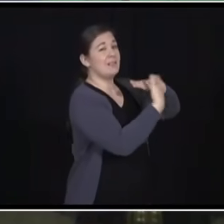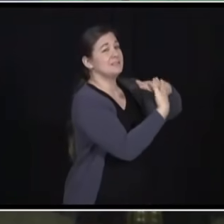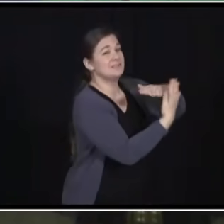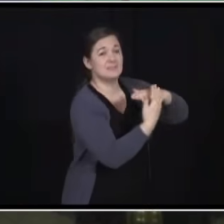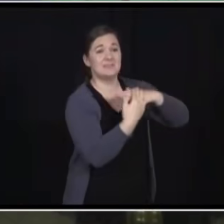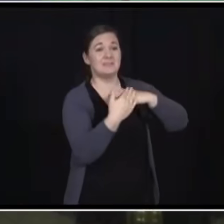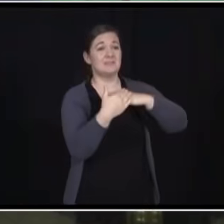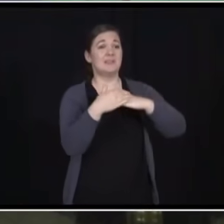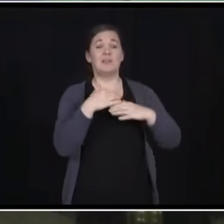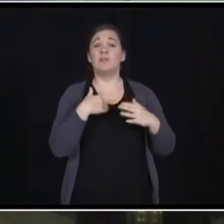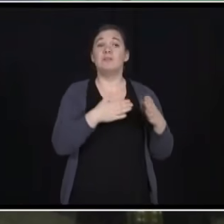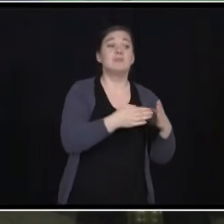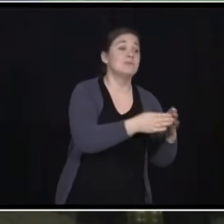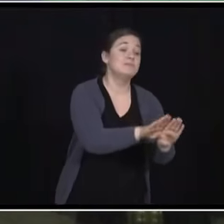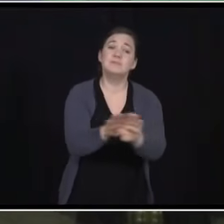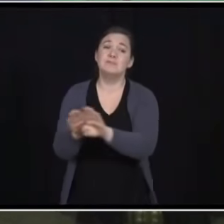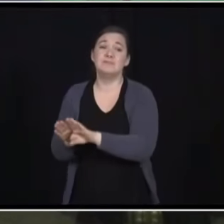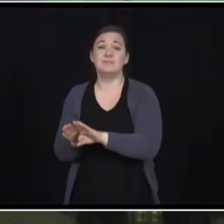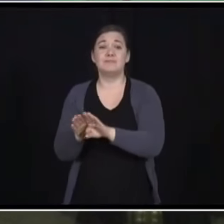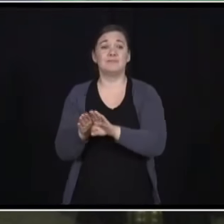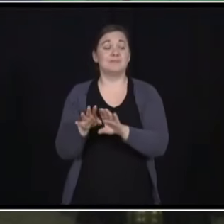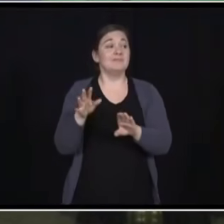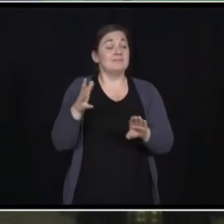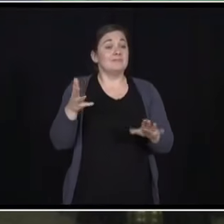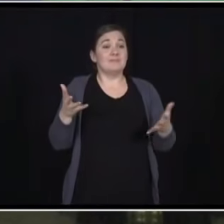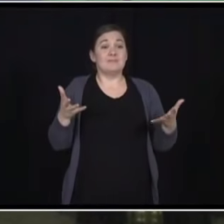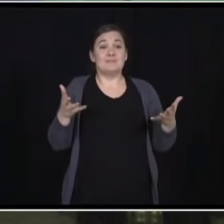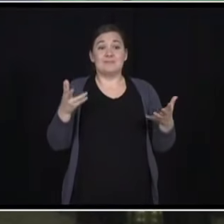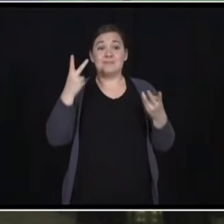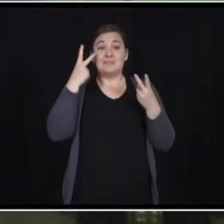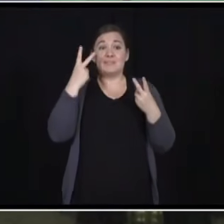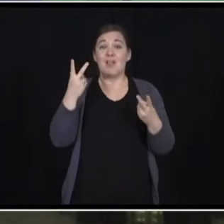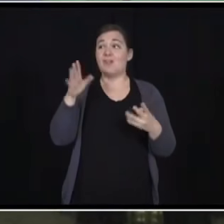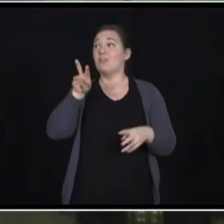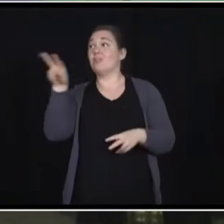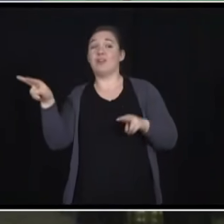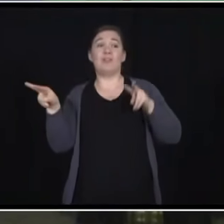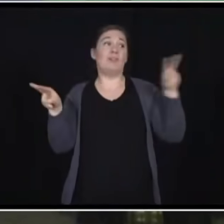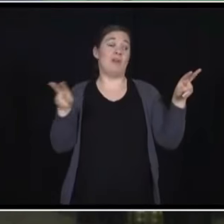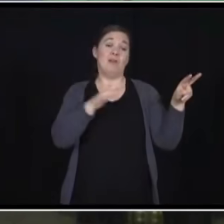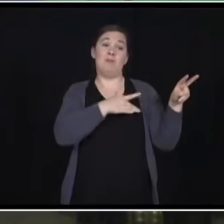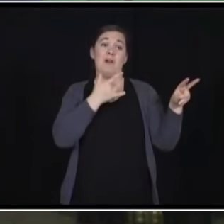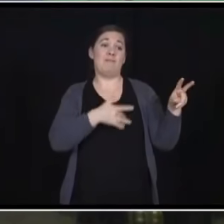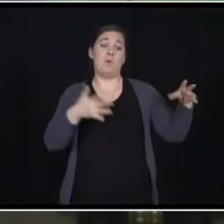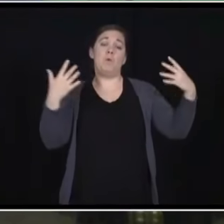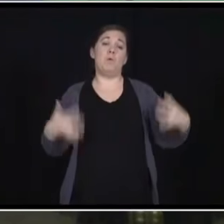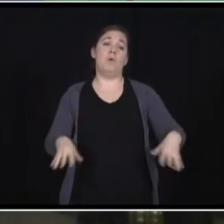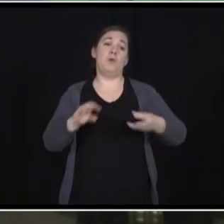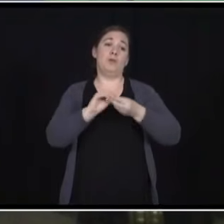Well, I am always going to listen to the health experts and if we don't do this can be in